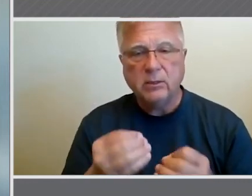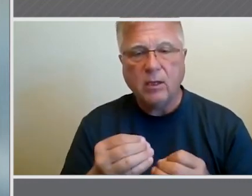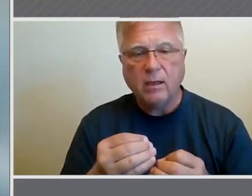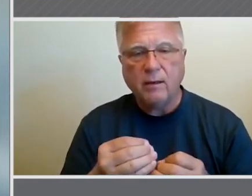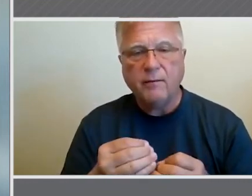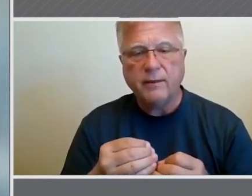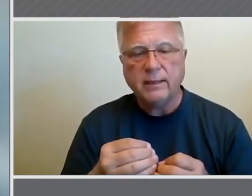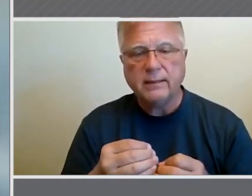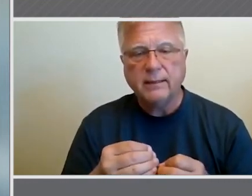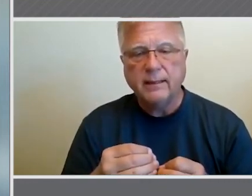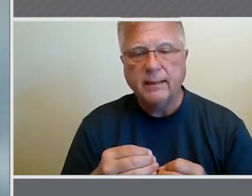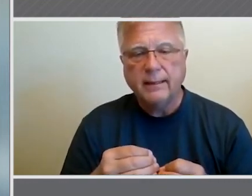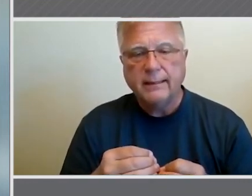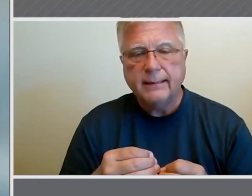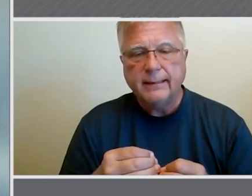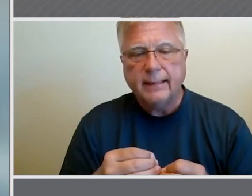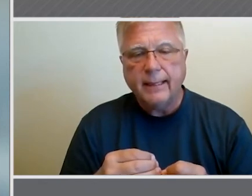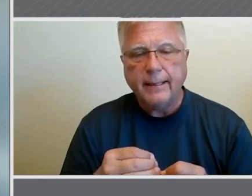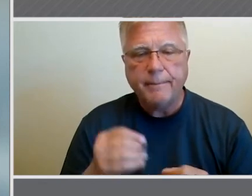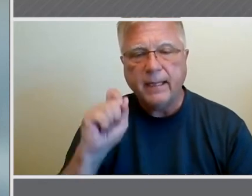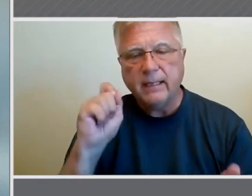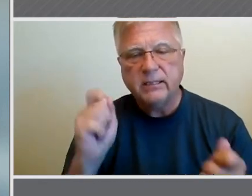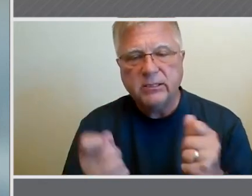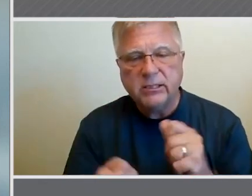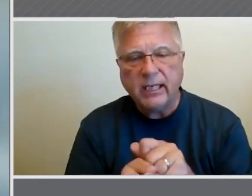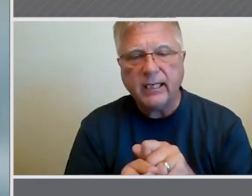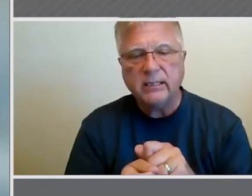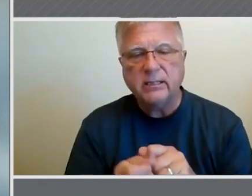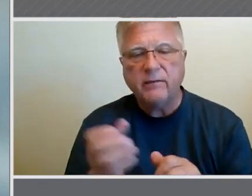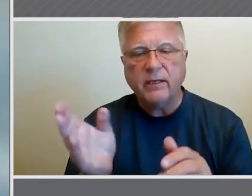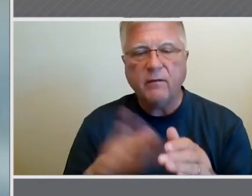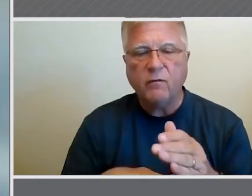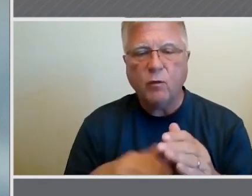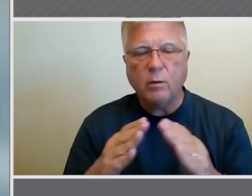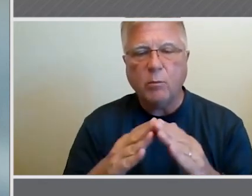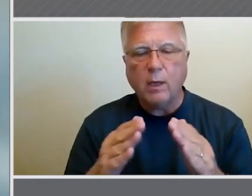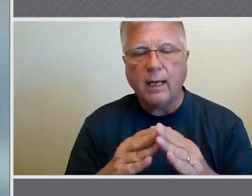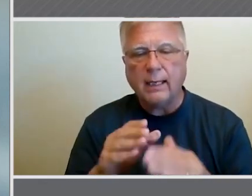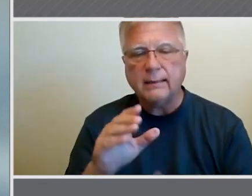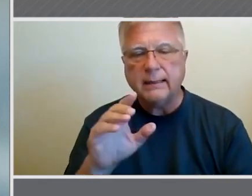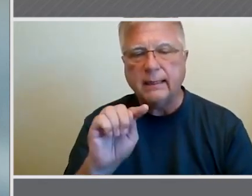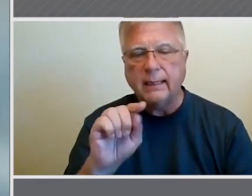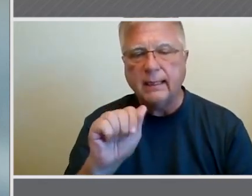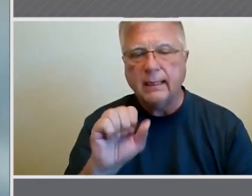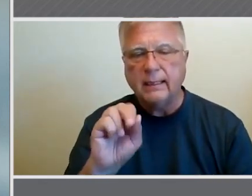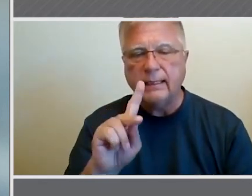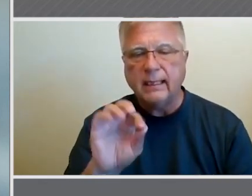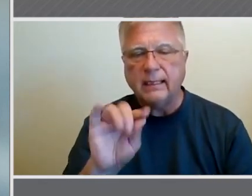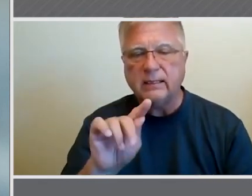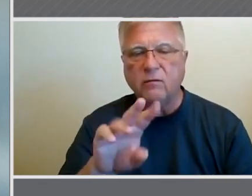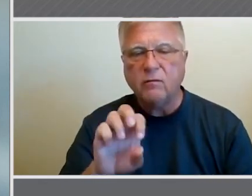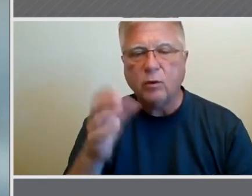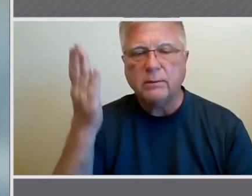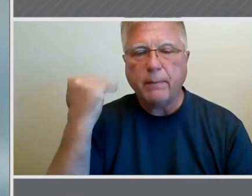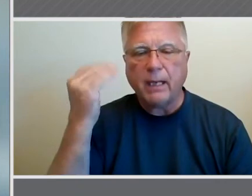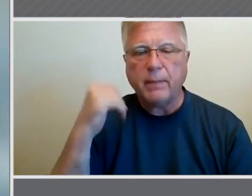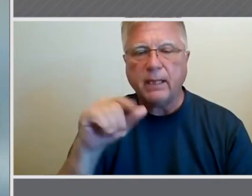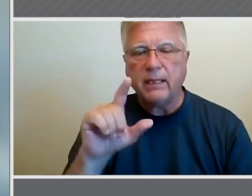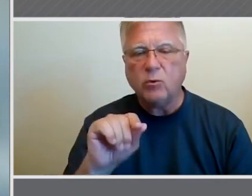2015 2016, I believe, which produced a number of reports, number of recommendations to the